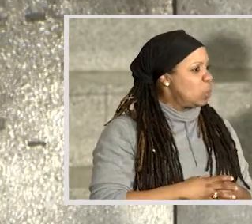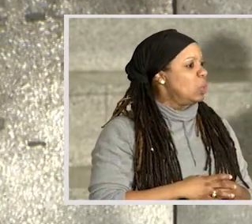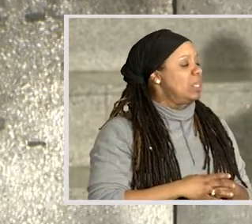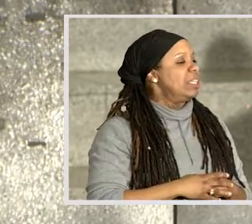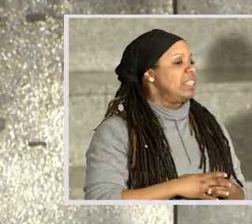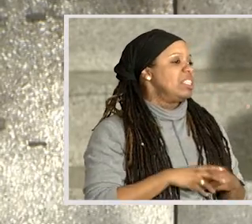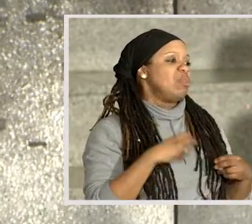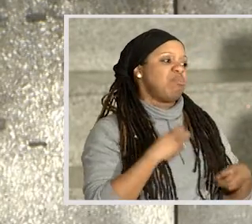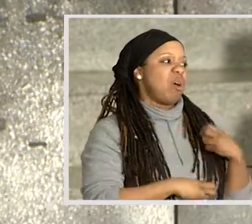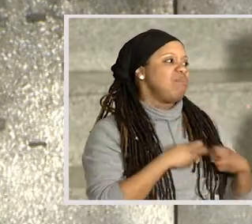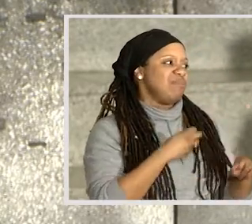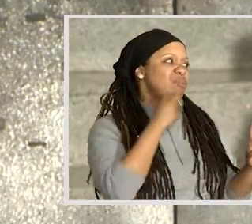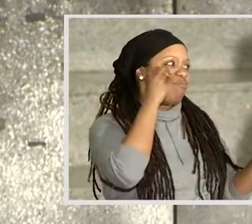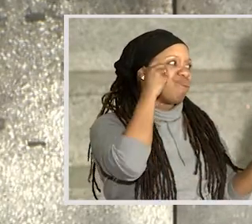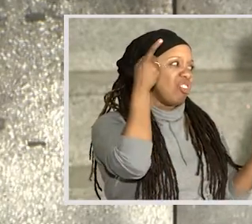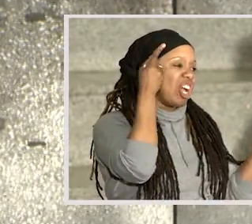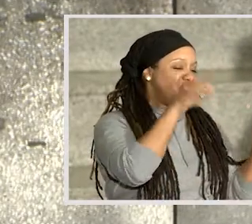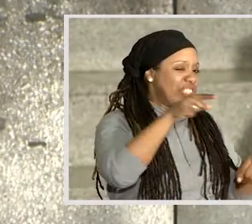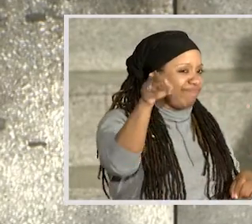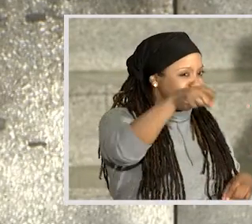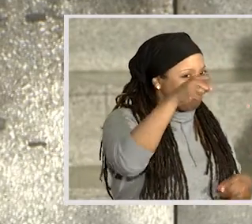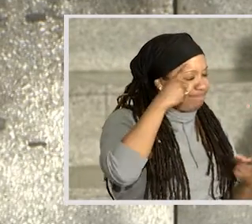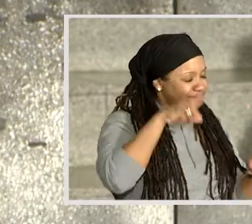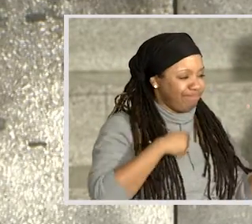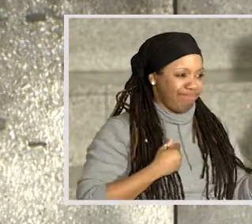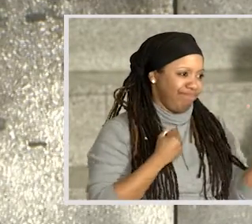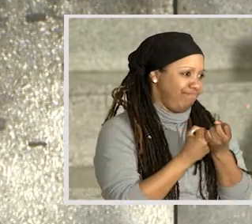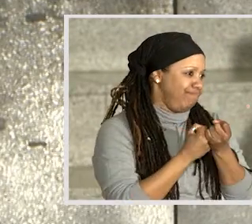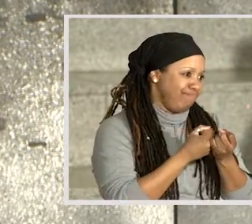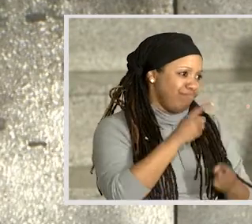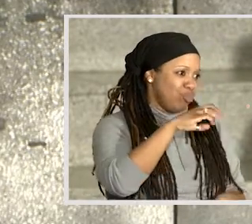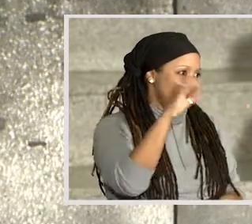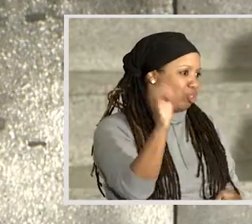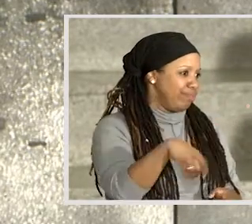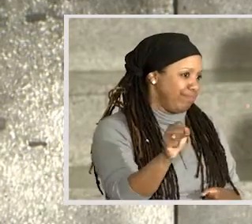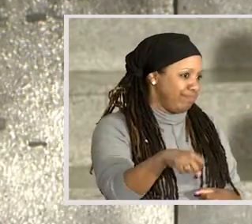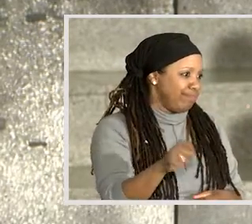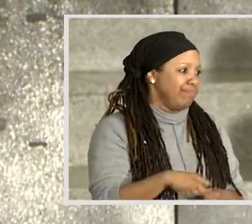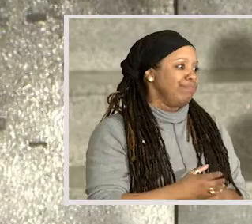ABOUT START-UP FOR UPL AND OTHER NEW PROGRAMS AS WELL.